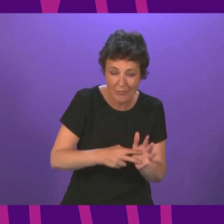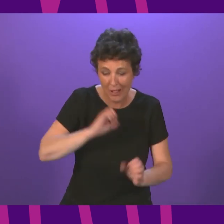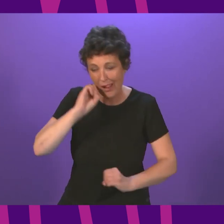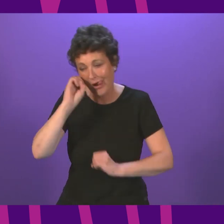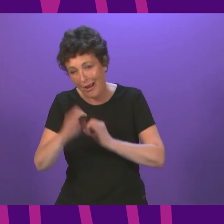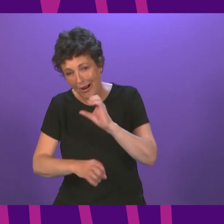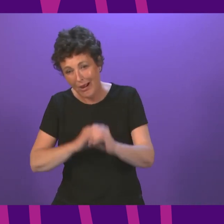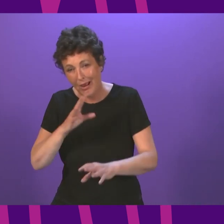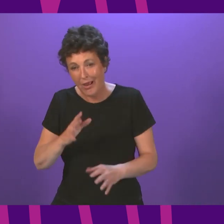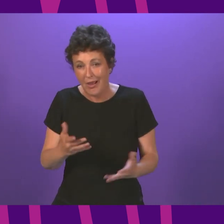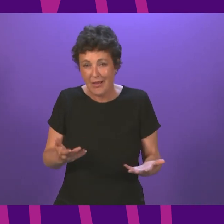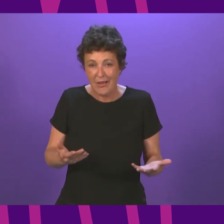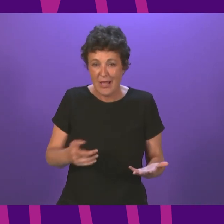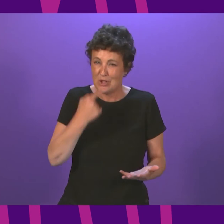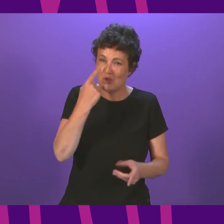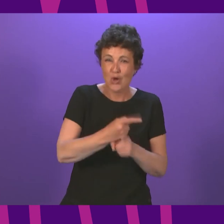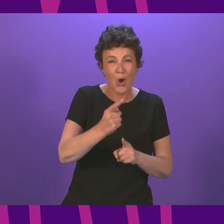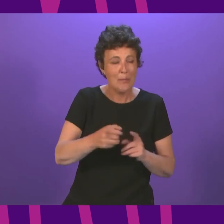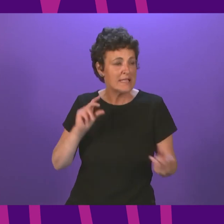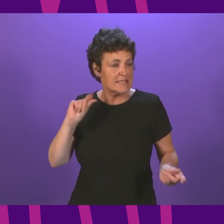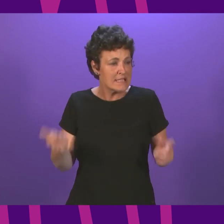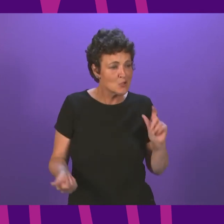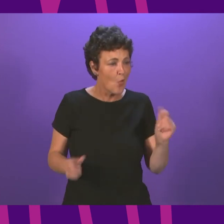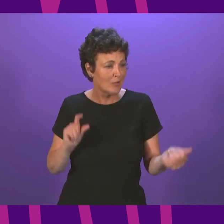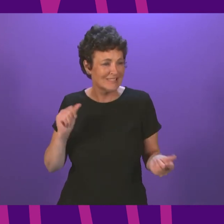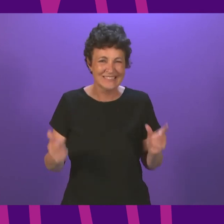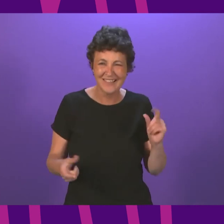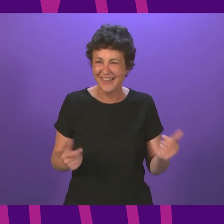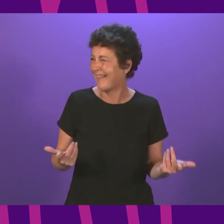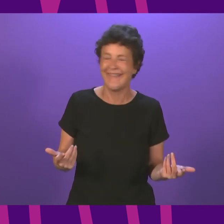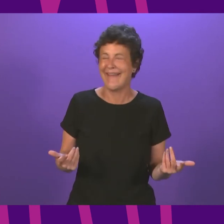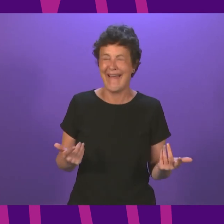is no opportunity for us to question the relevant cabinet secretary.